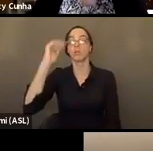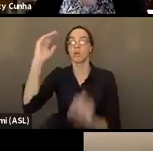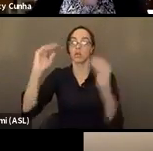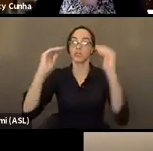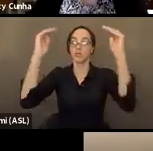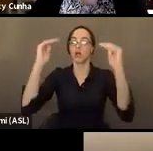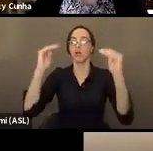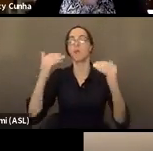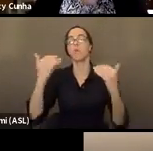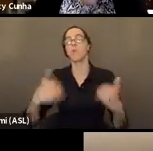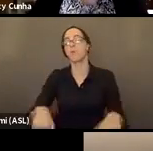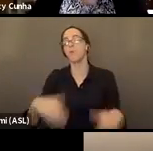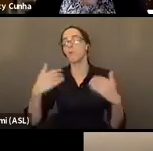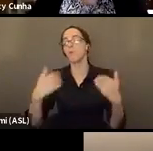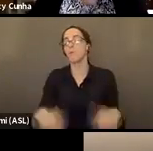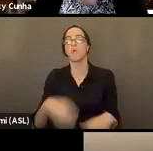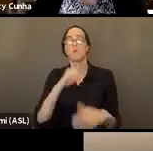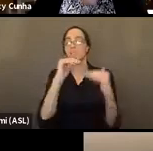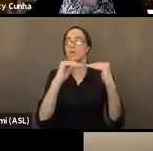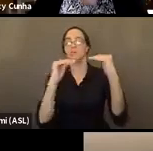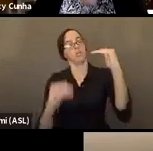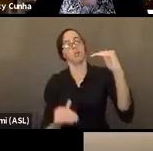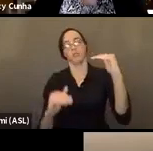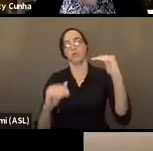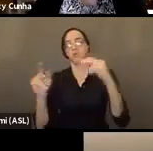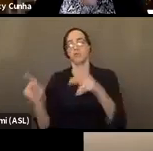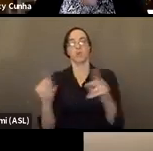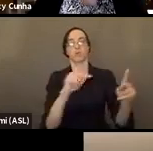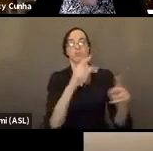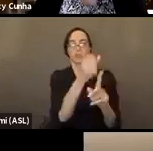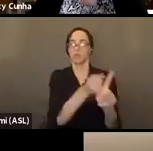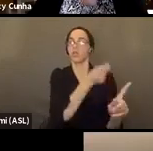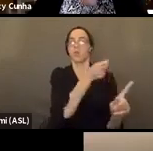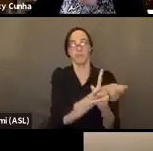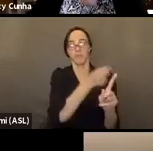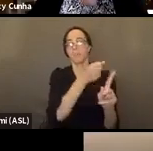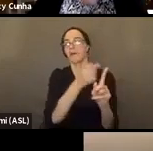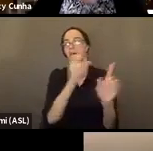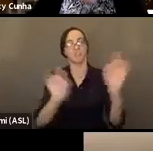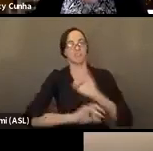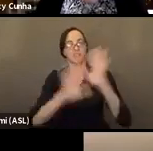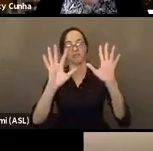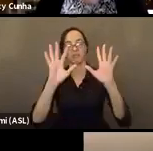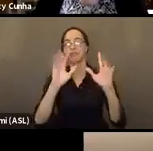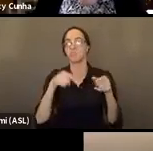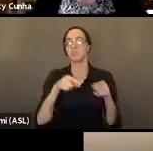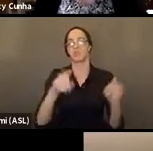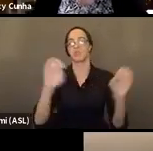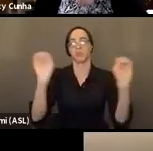disasters and are usually the most vulnerable and so it's really really in critical that you know